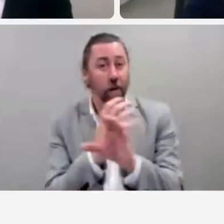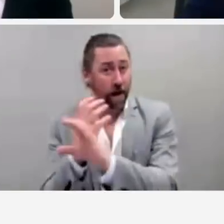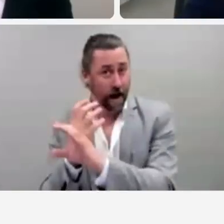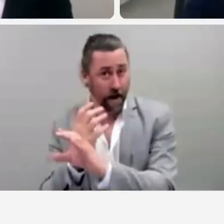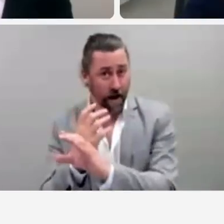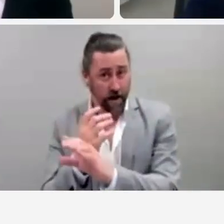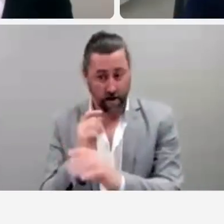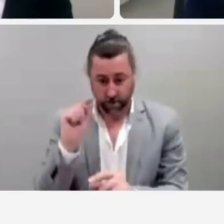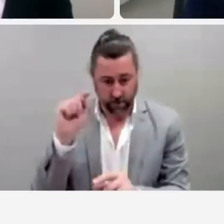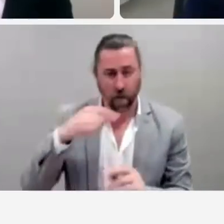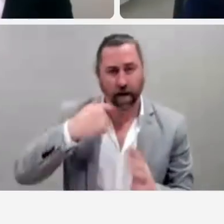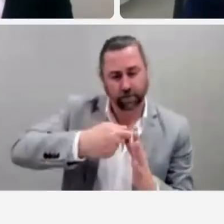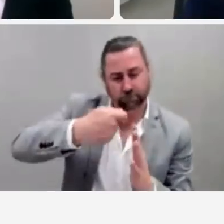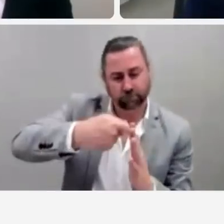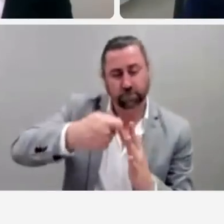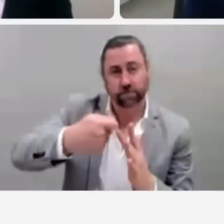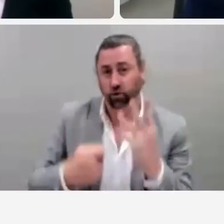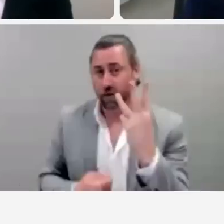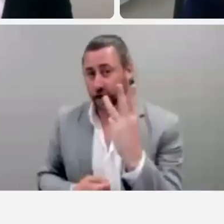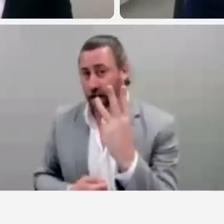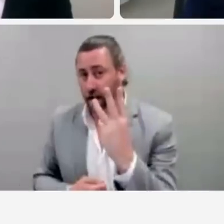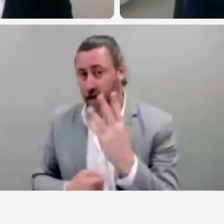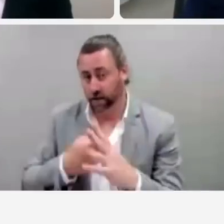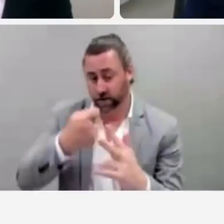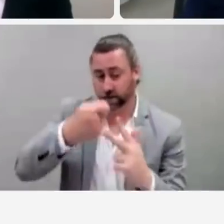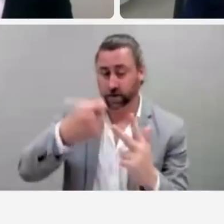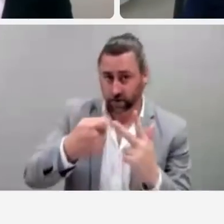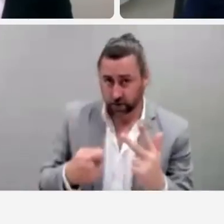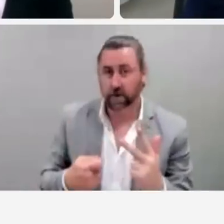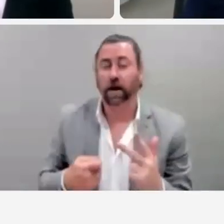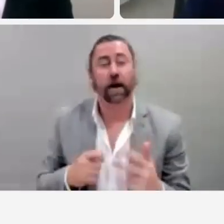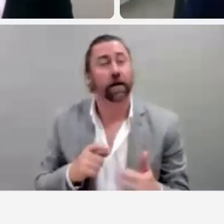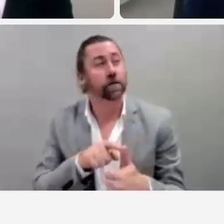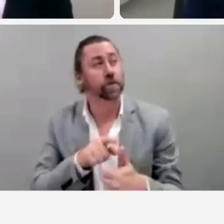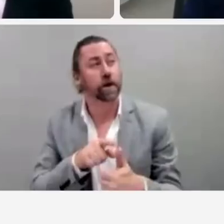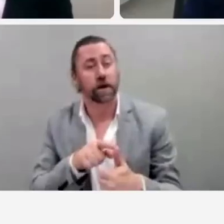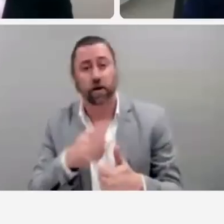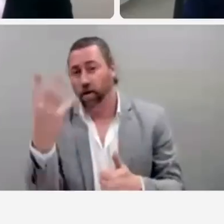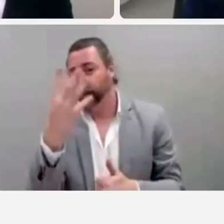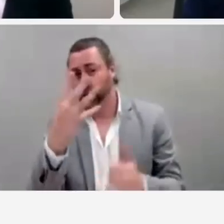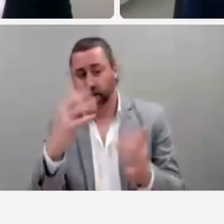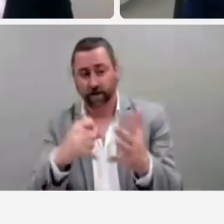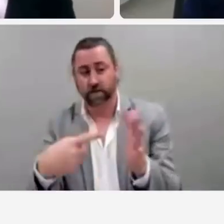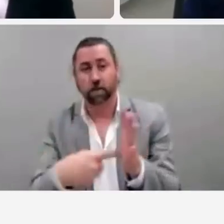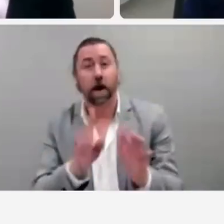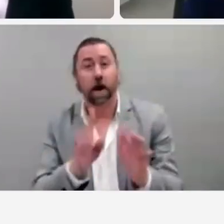In fact it's a series of three webinars we're running. The first one is on the 14th of September and that